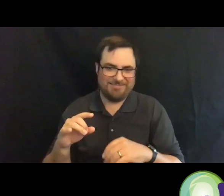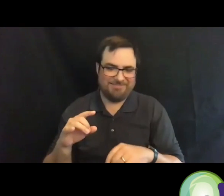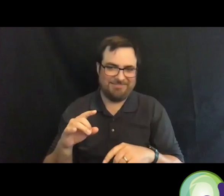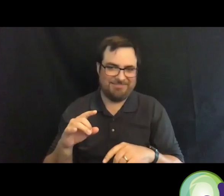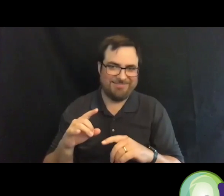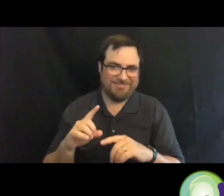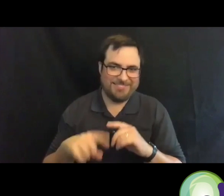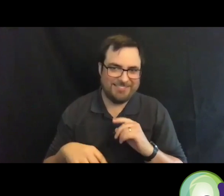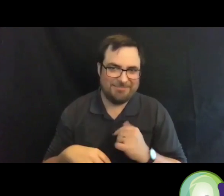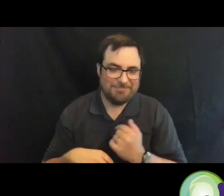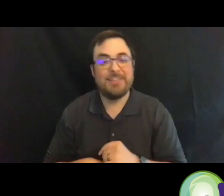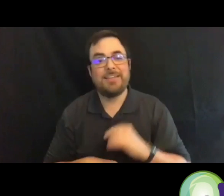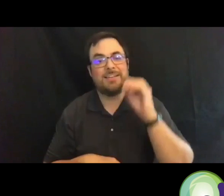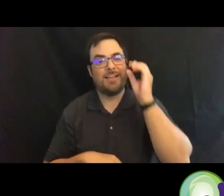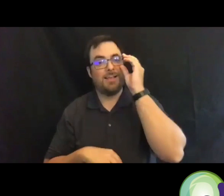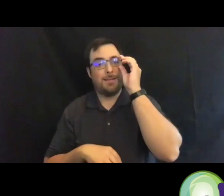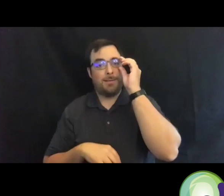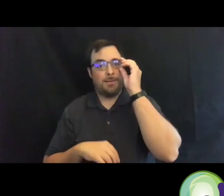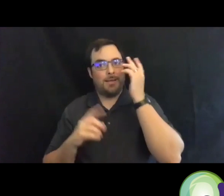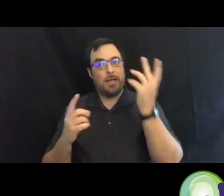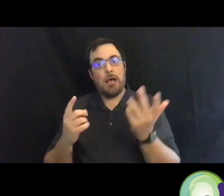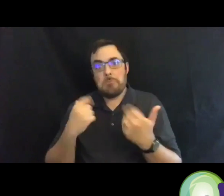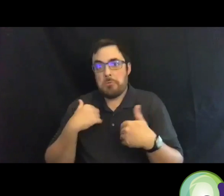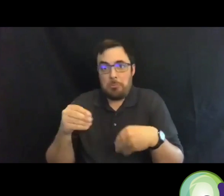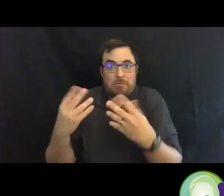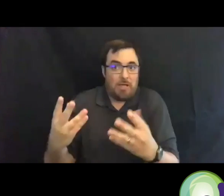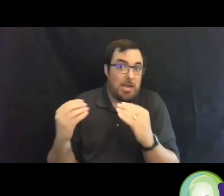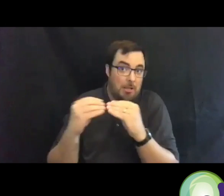anything you're giving them more information and building that